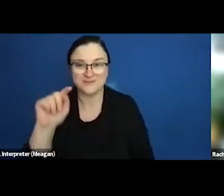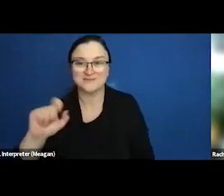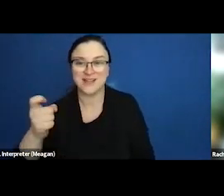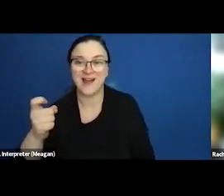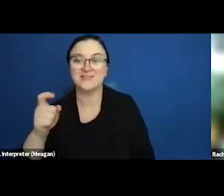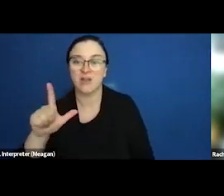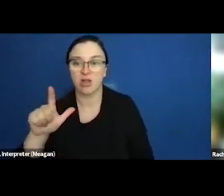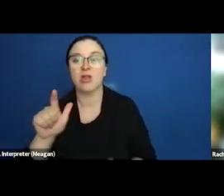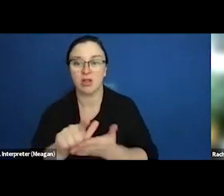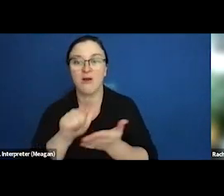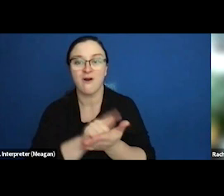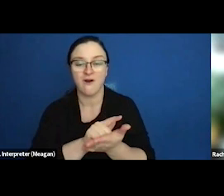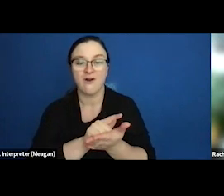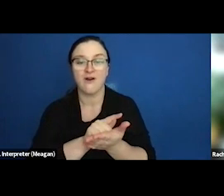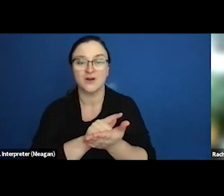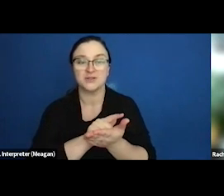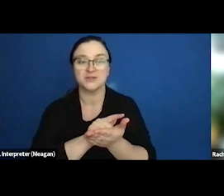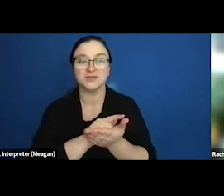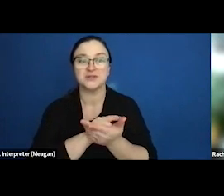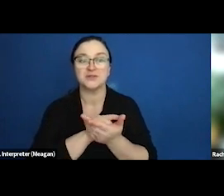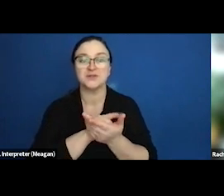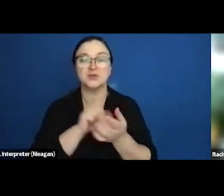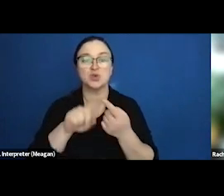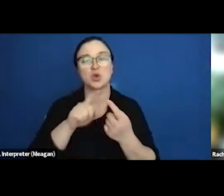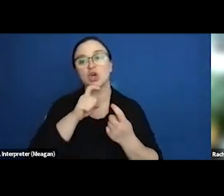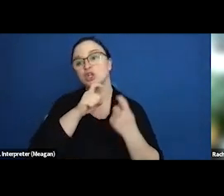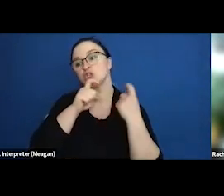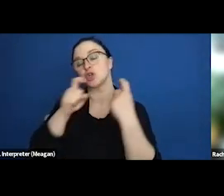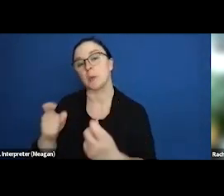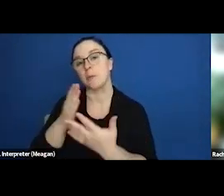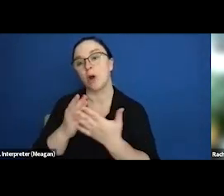to contribute a portion of their earnings